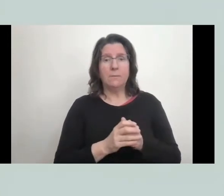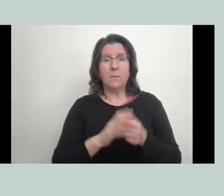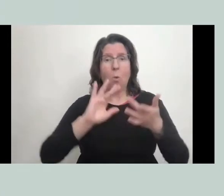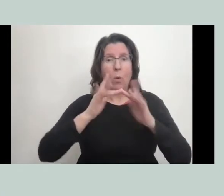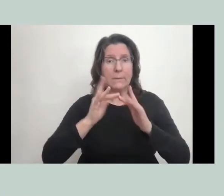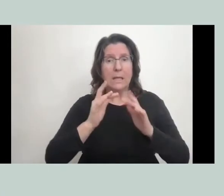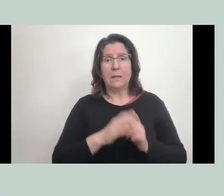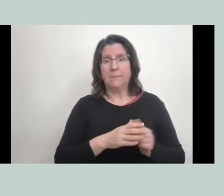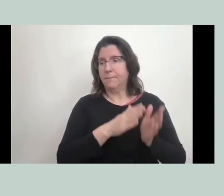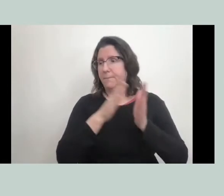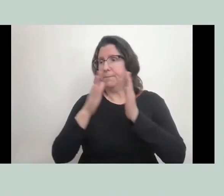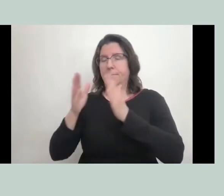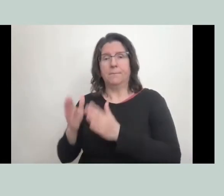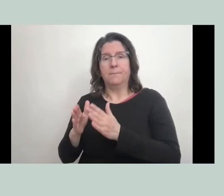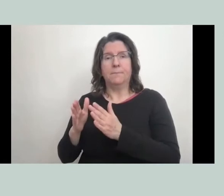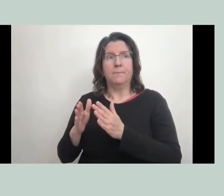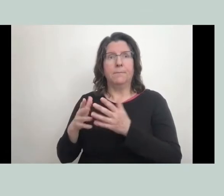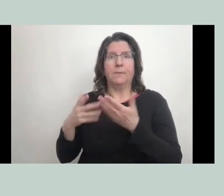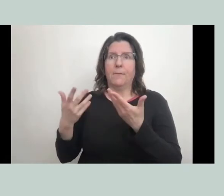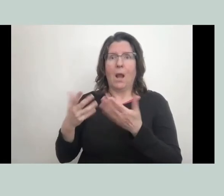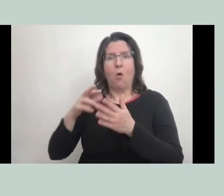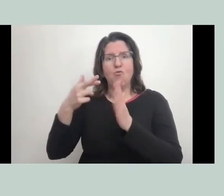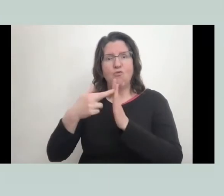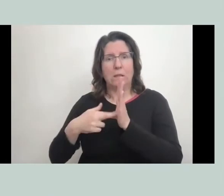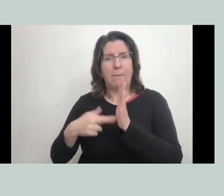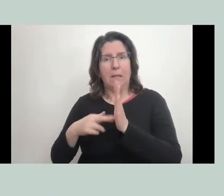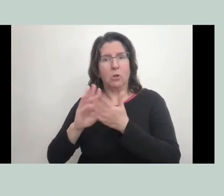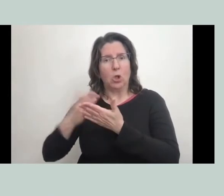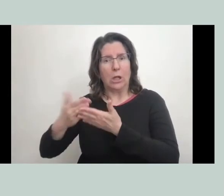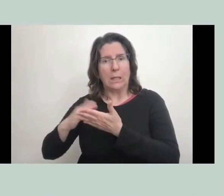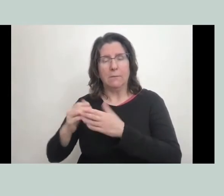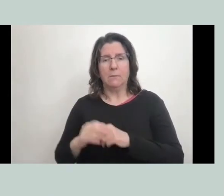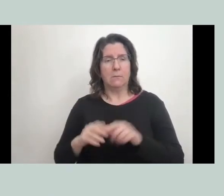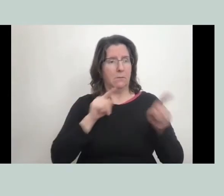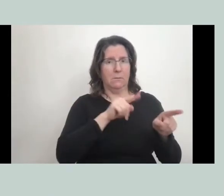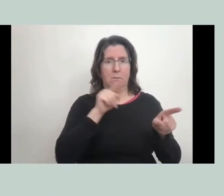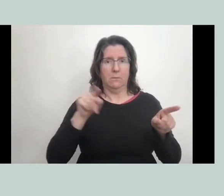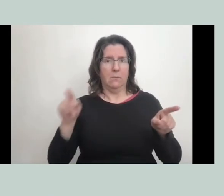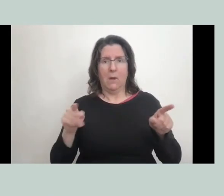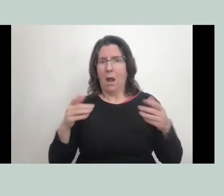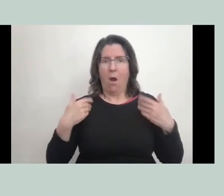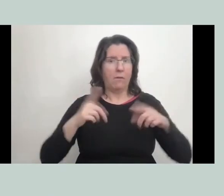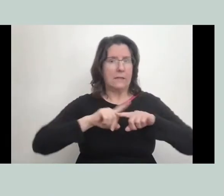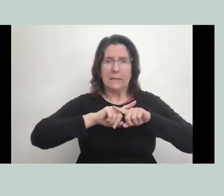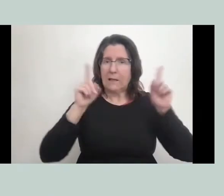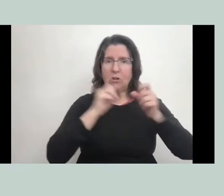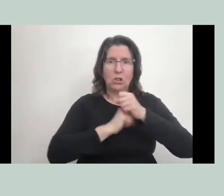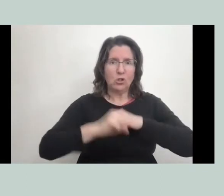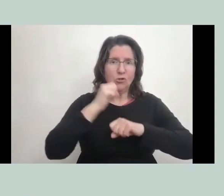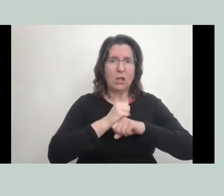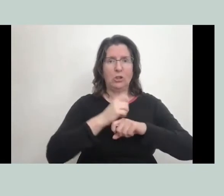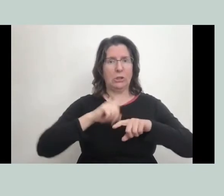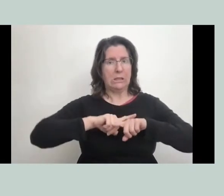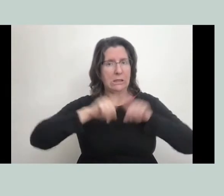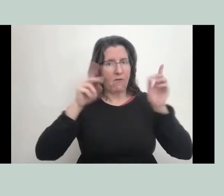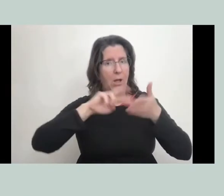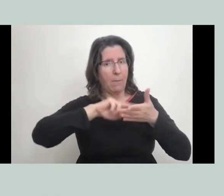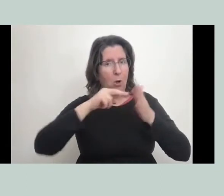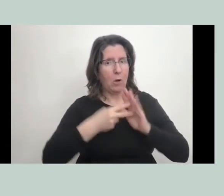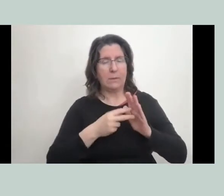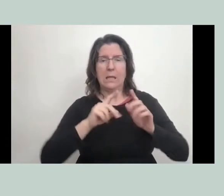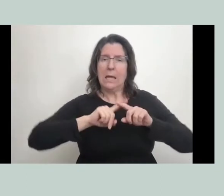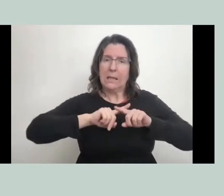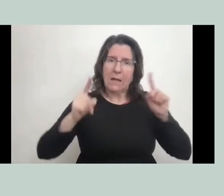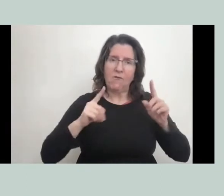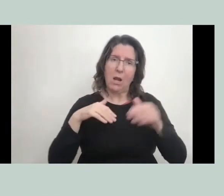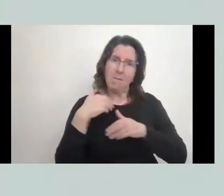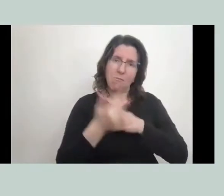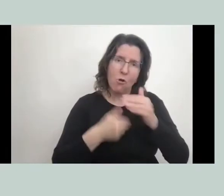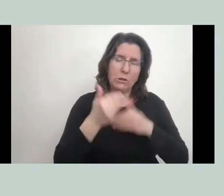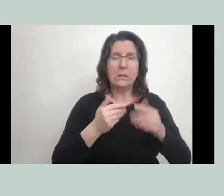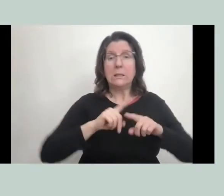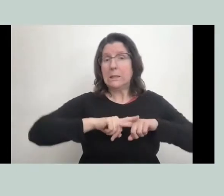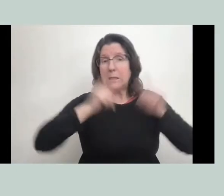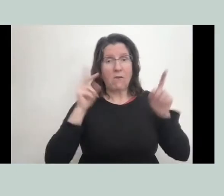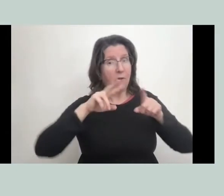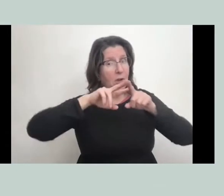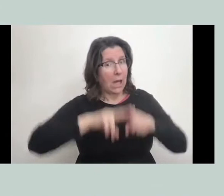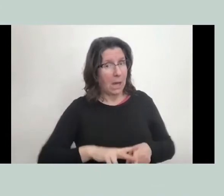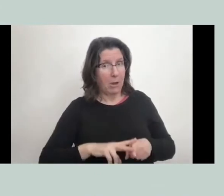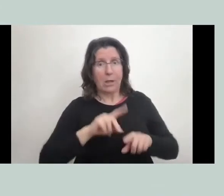For example, books, websites, even recipes! They all have different structures, purposes, and processes.